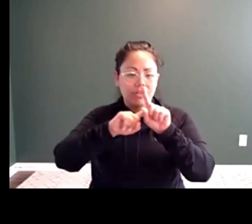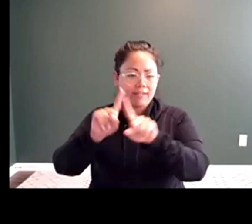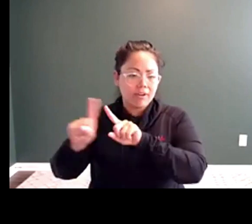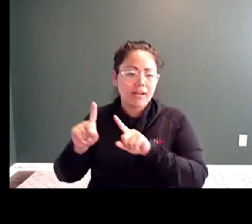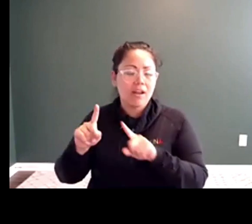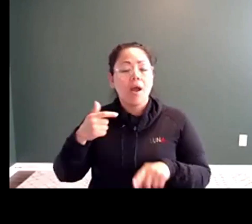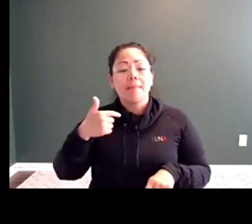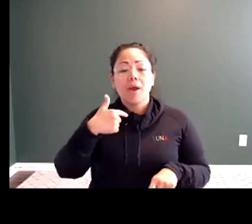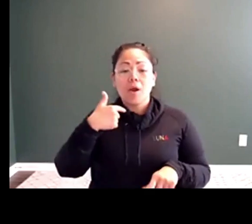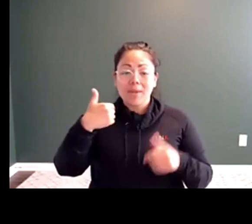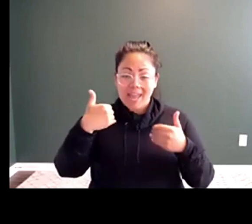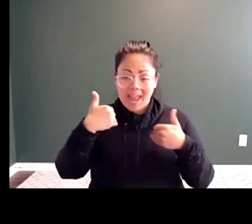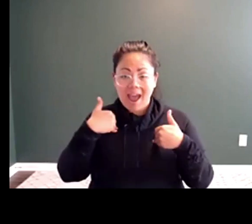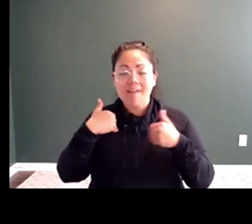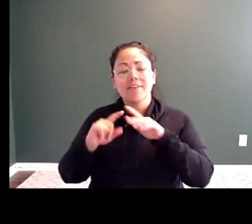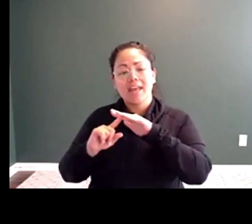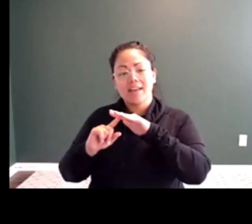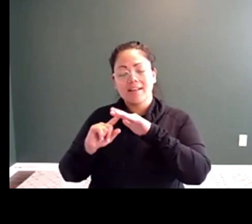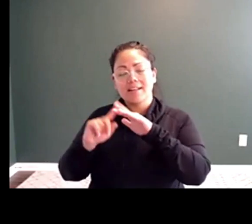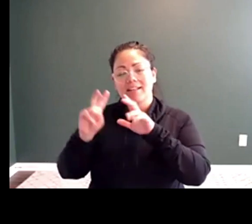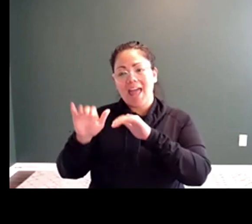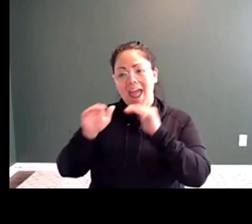We do do exit interviews, and most of what we have heard